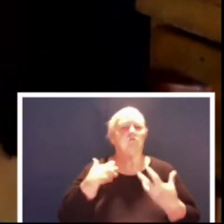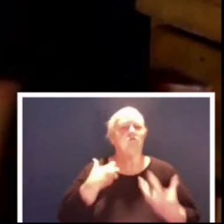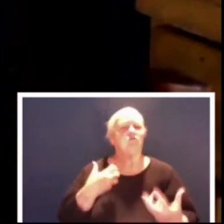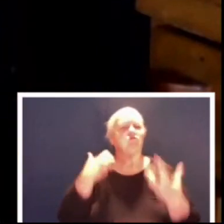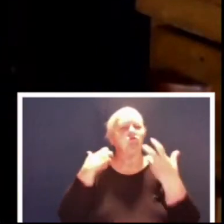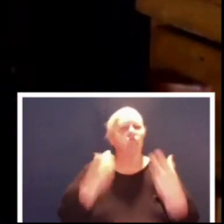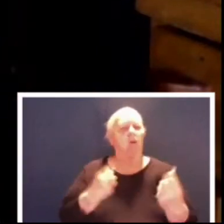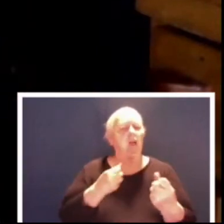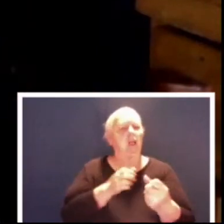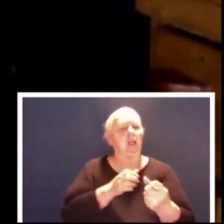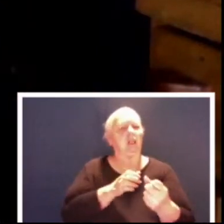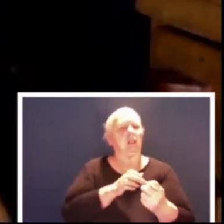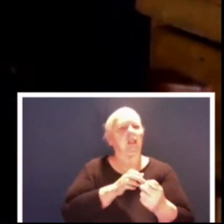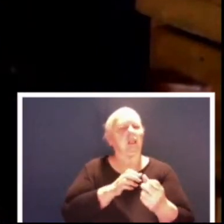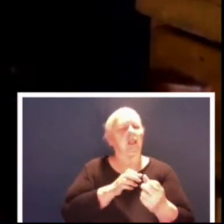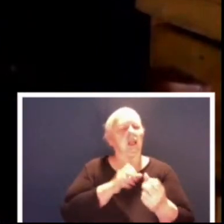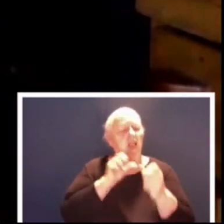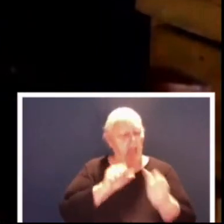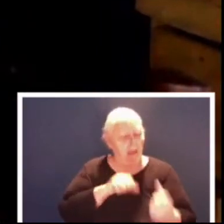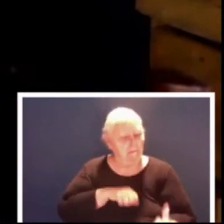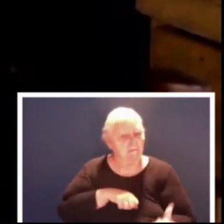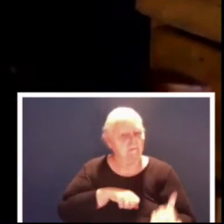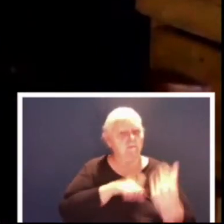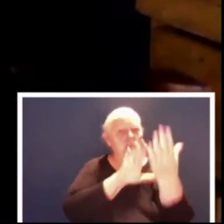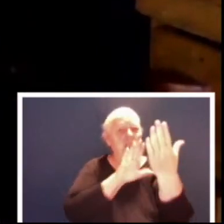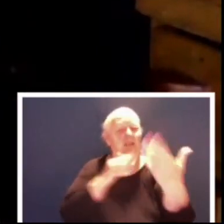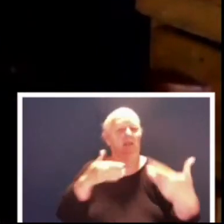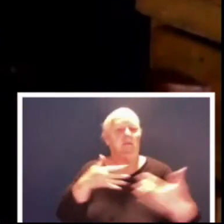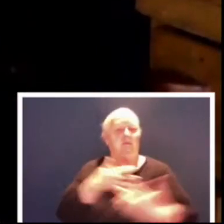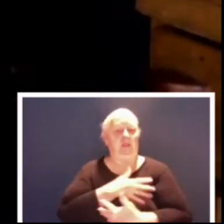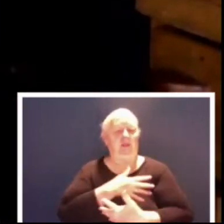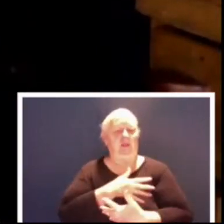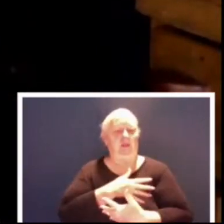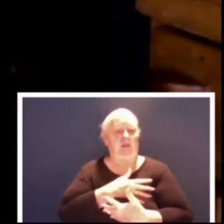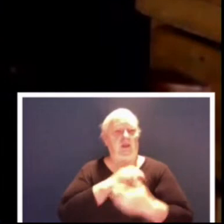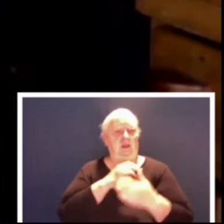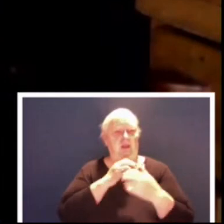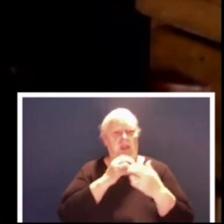their own shadows, to find that other side,